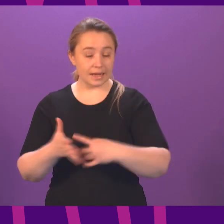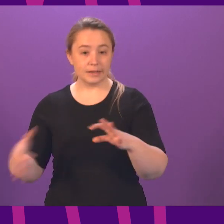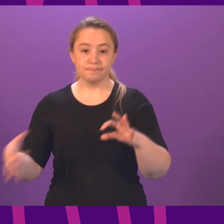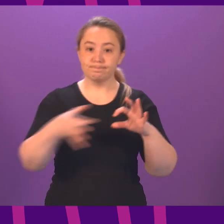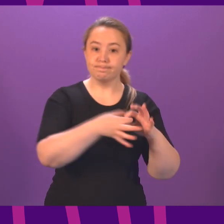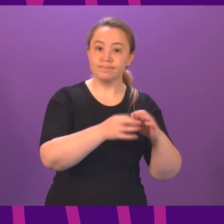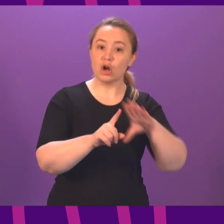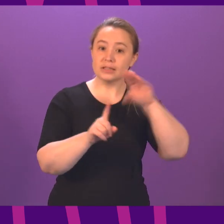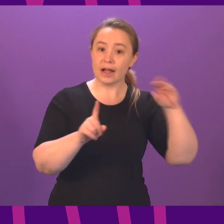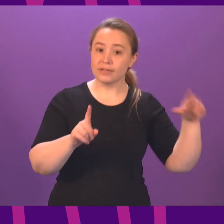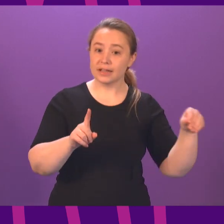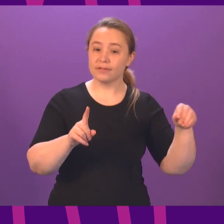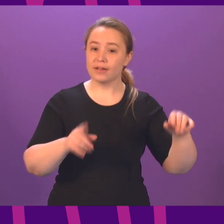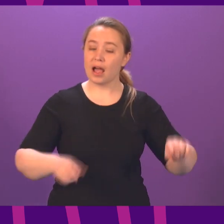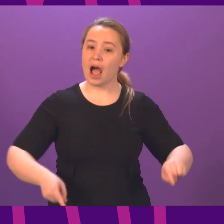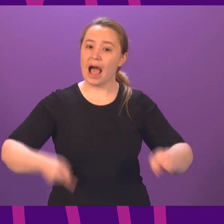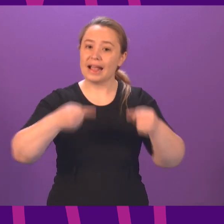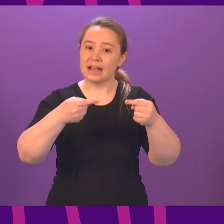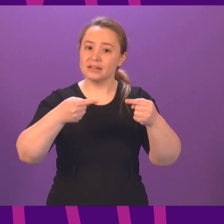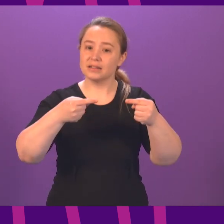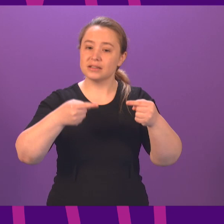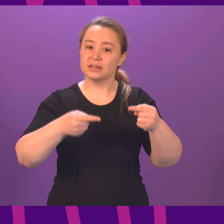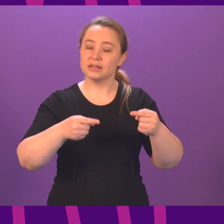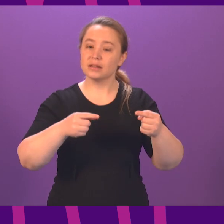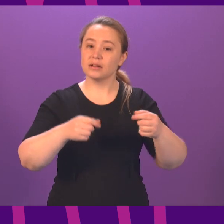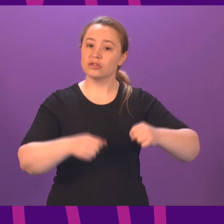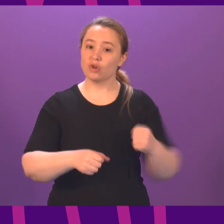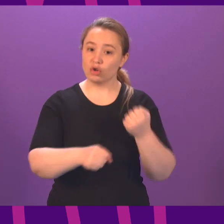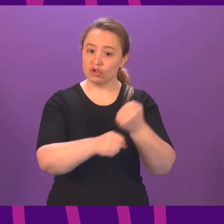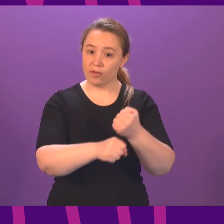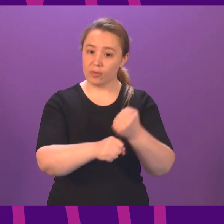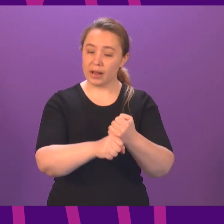the Tories against the Scottish Government’s motion that committed to establishing such